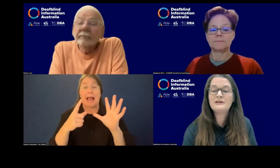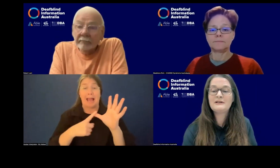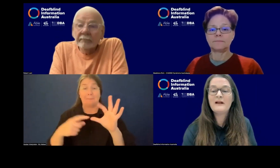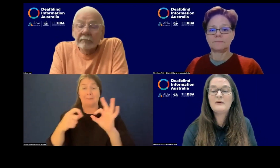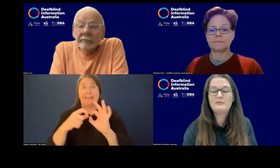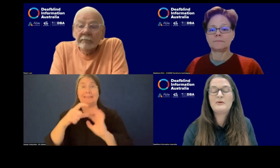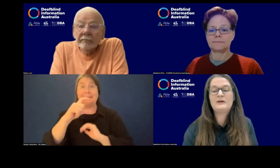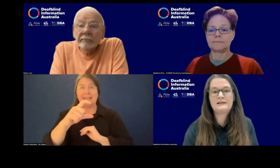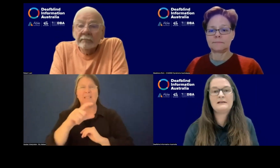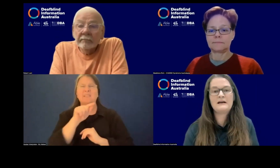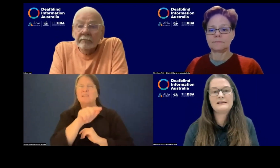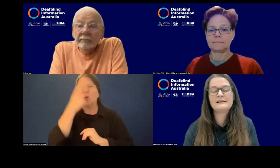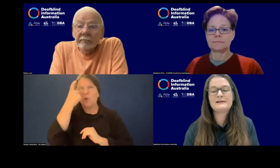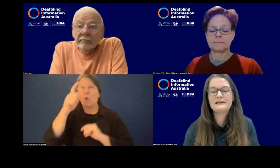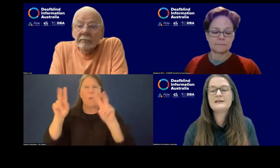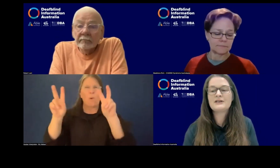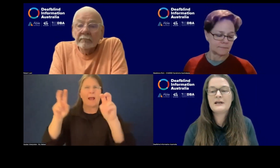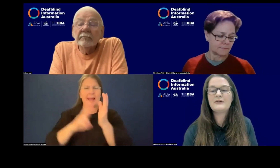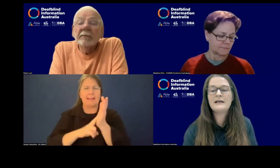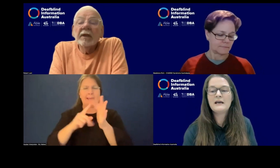to develop a personalised sign dictionary.